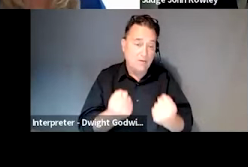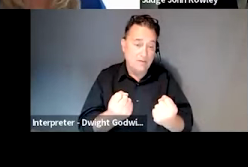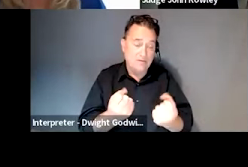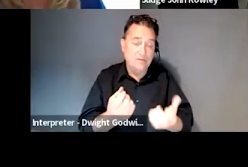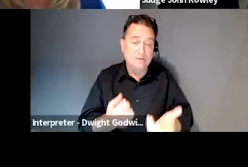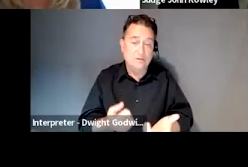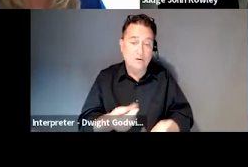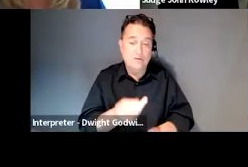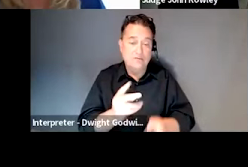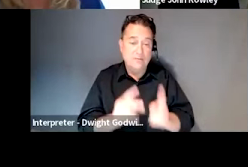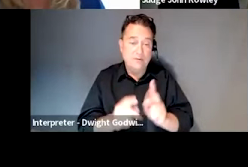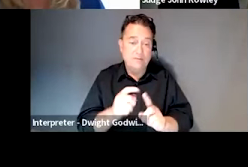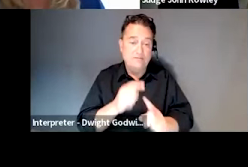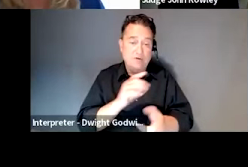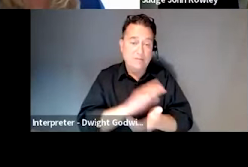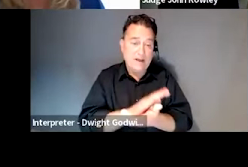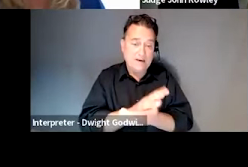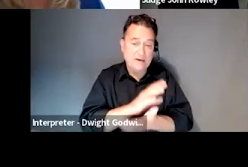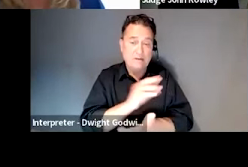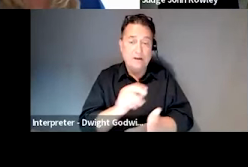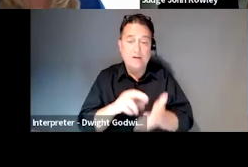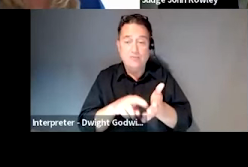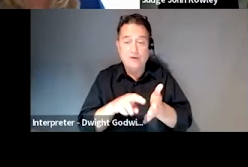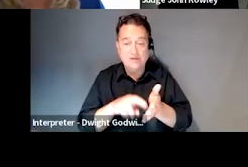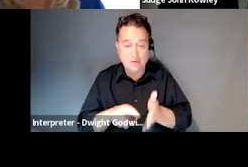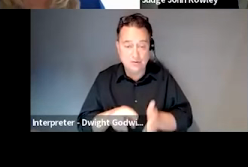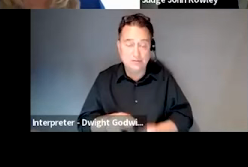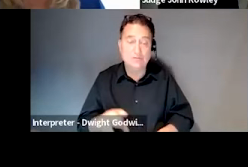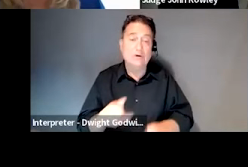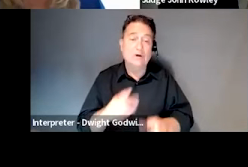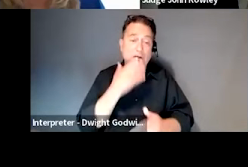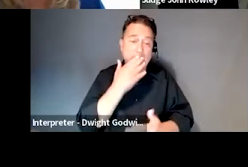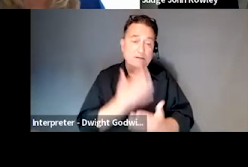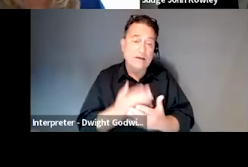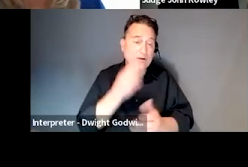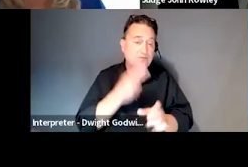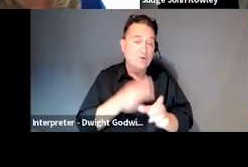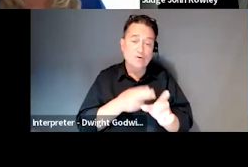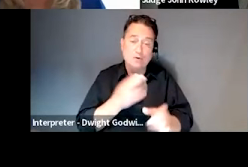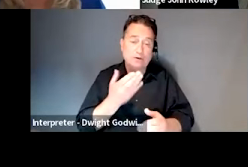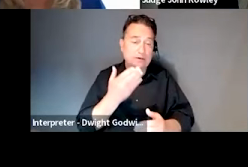a few from academia and research. So thank you so much for joining us today, welcome.